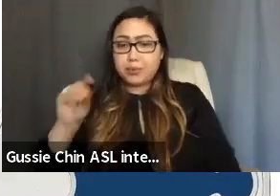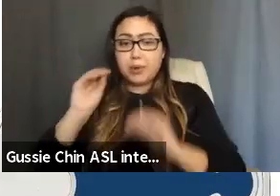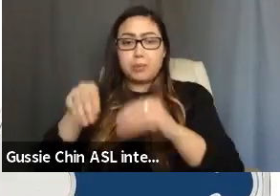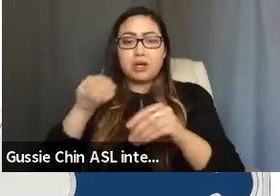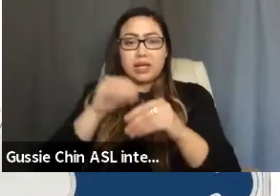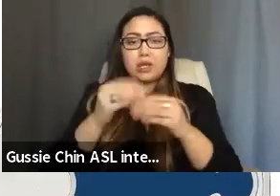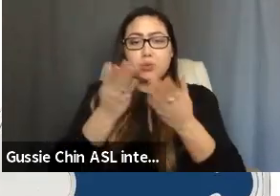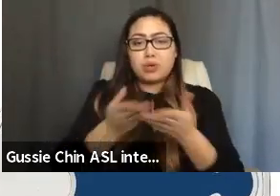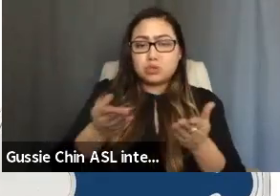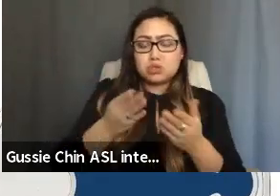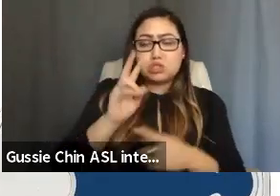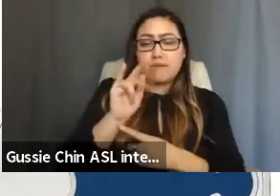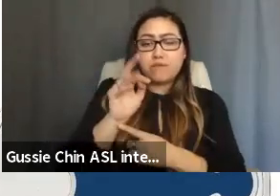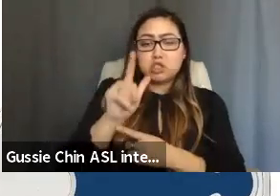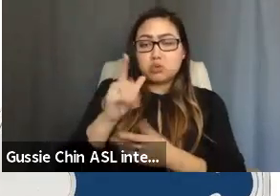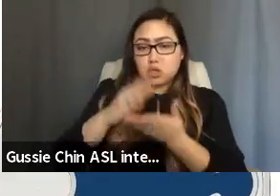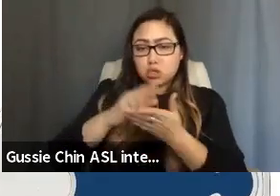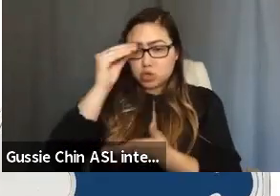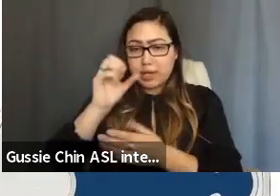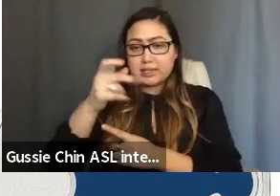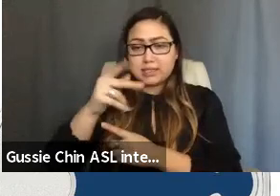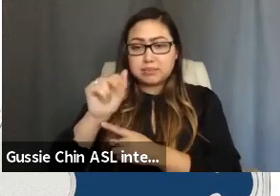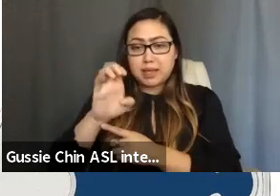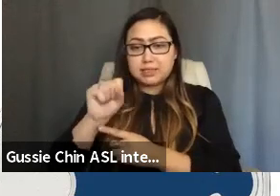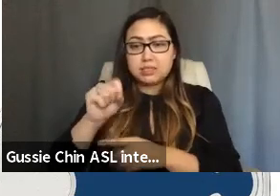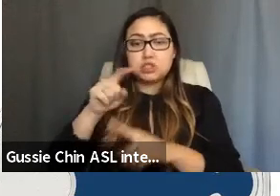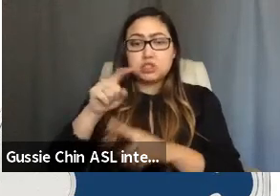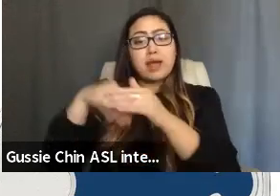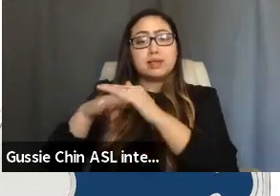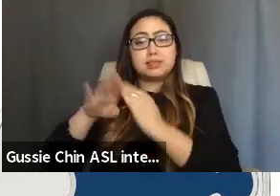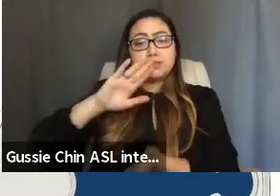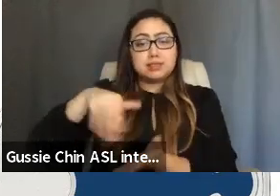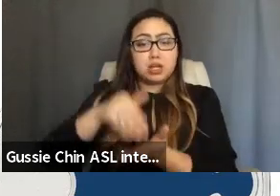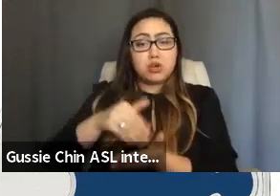Spanish, so if you're interested in that, you can look at that.